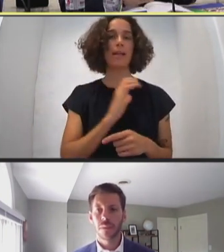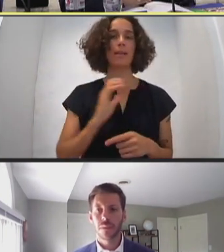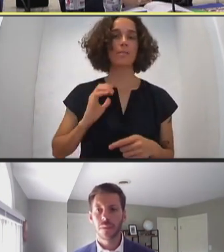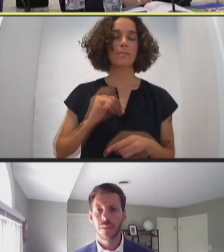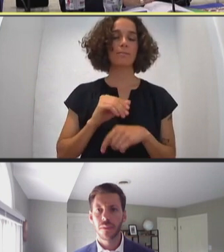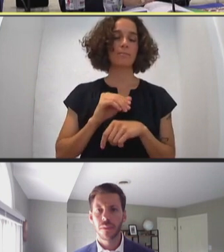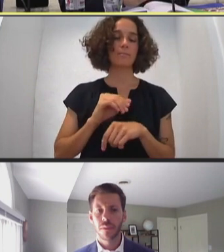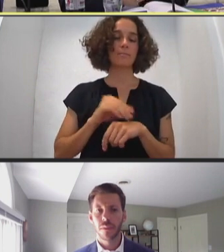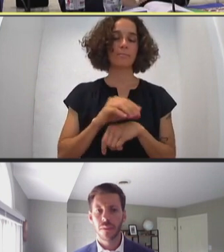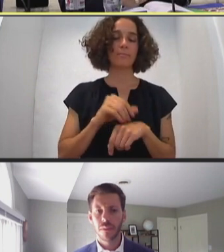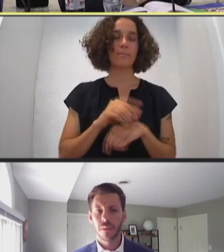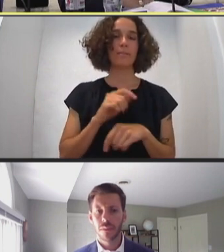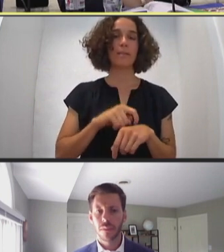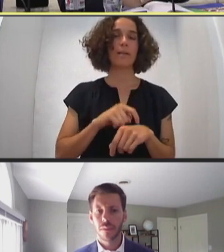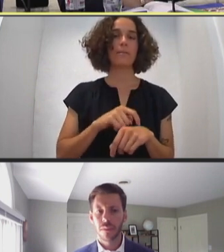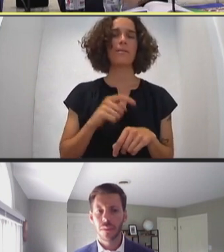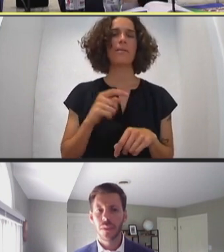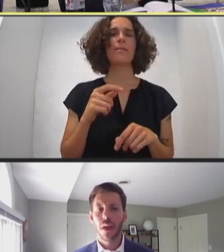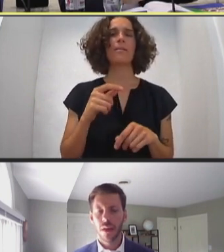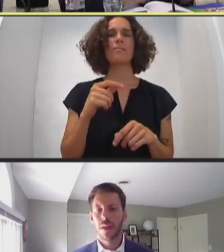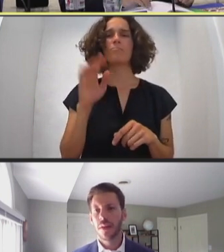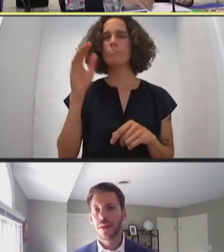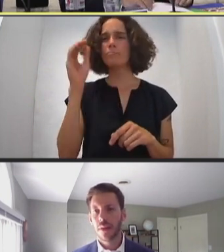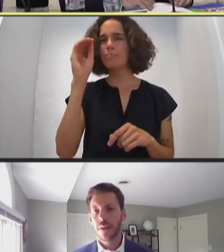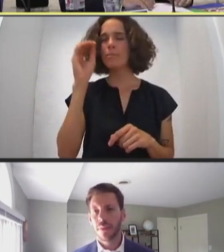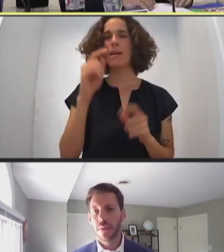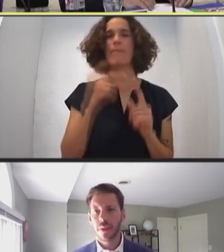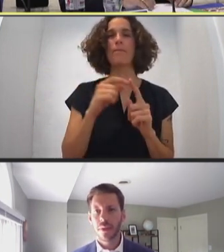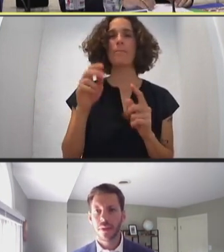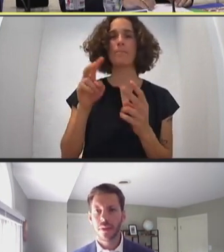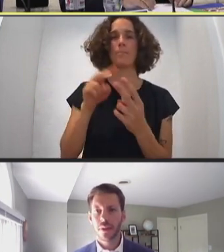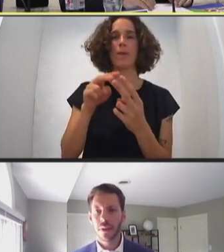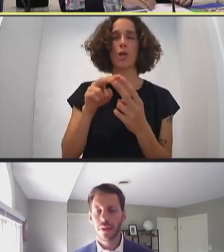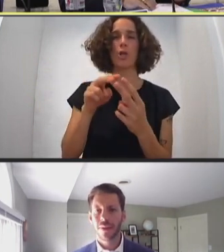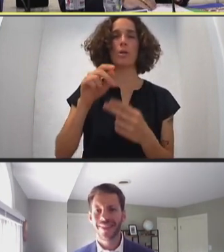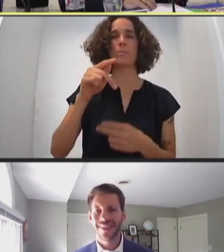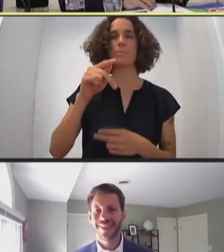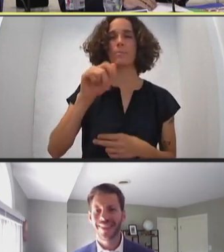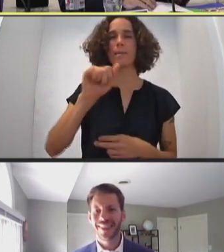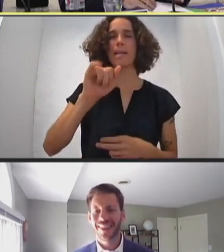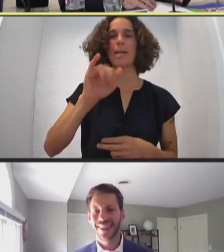insights from a payer perspective, what's going to be needed to get that? You know,